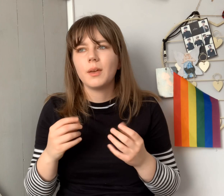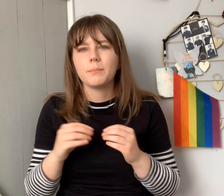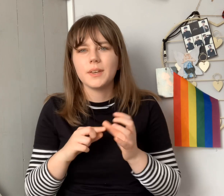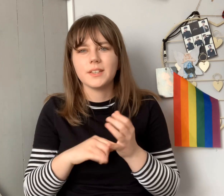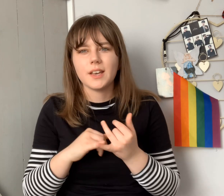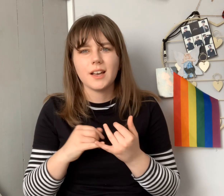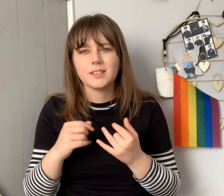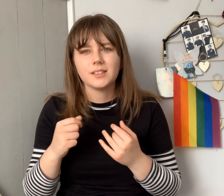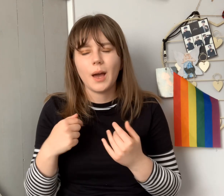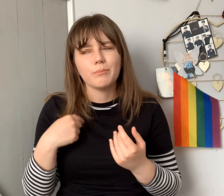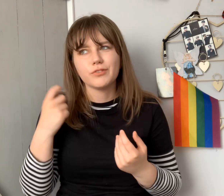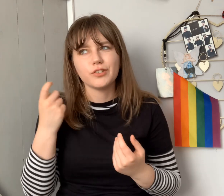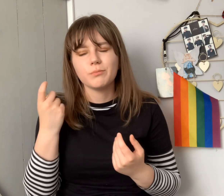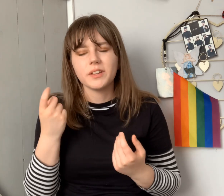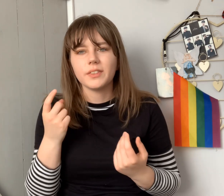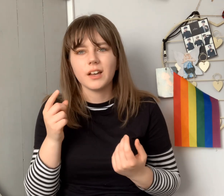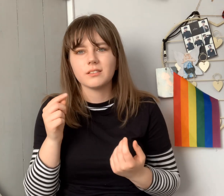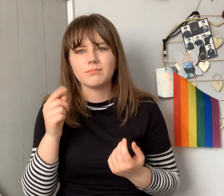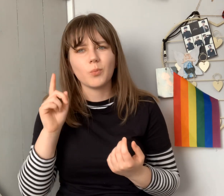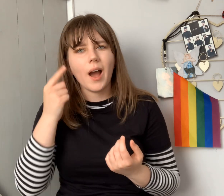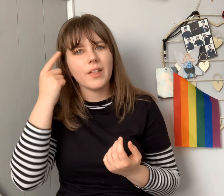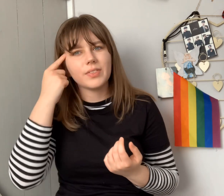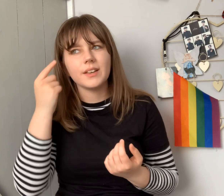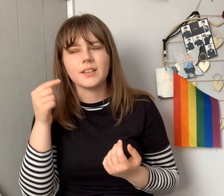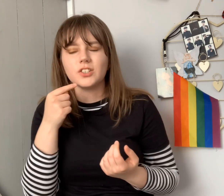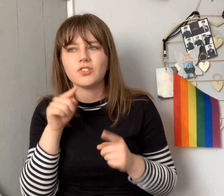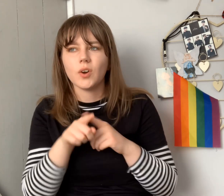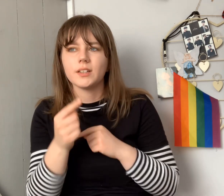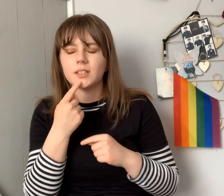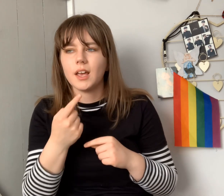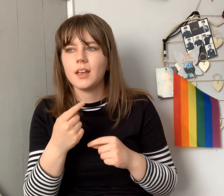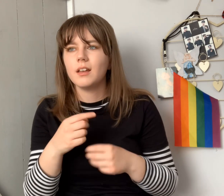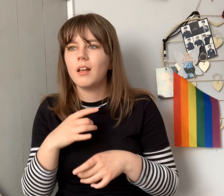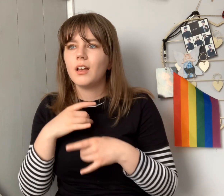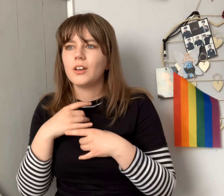I'm presuming, that's what I think he is trying to say So leading on